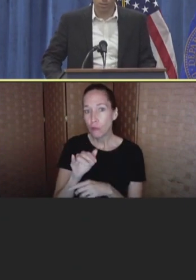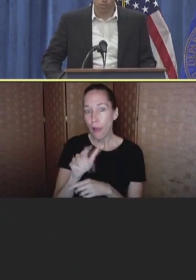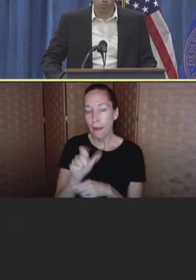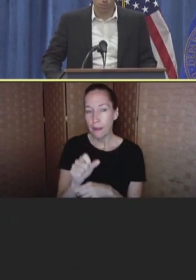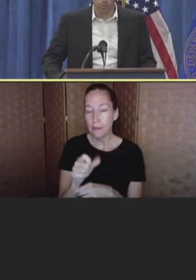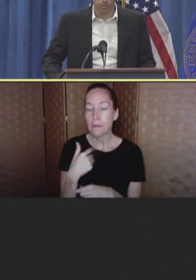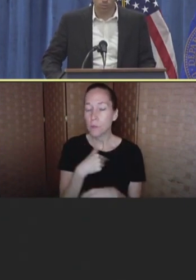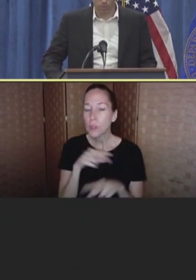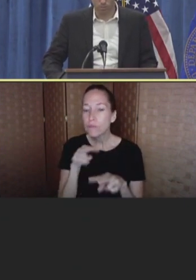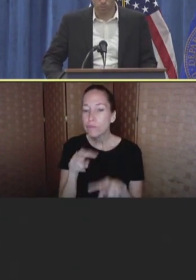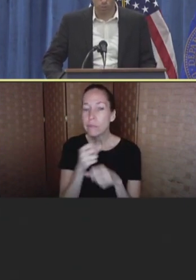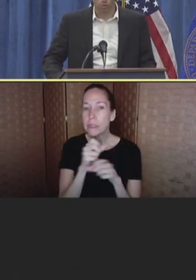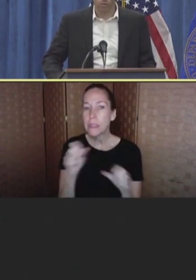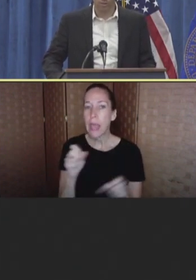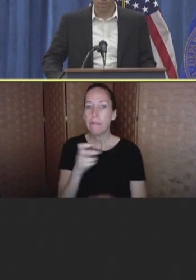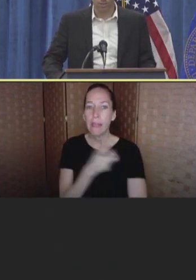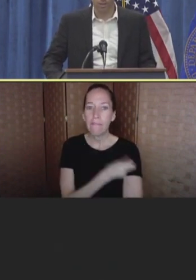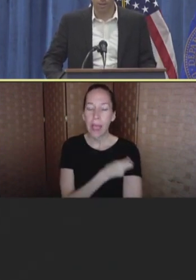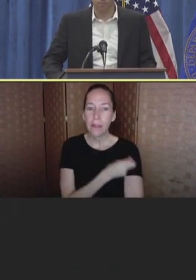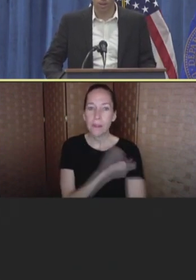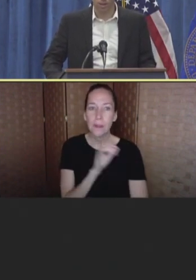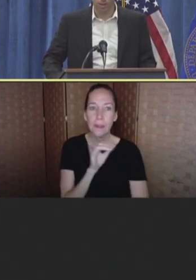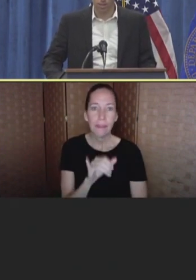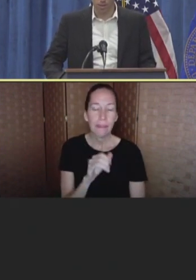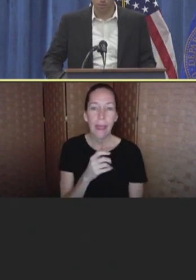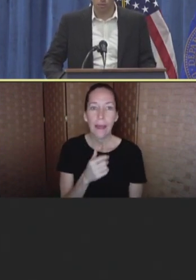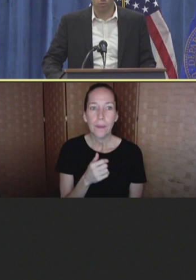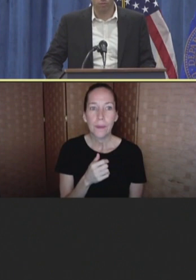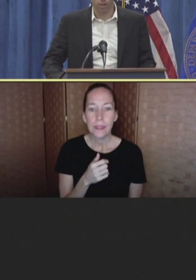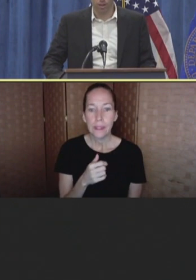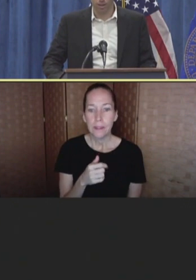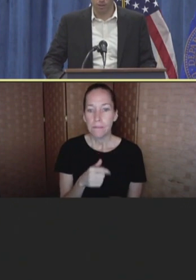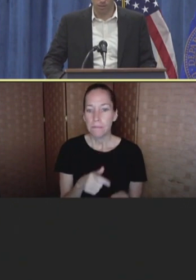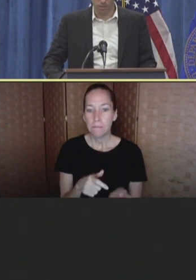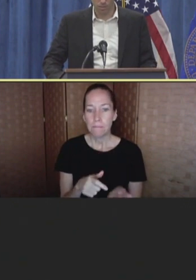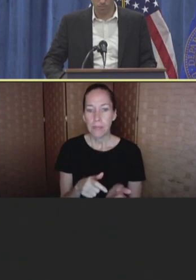also was mandatory test of the safety of the vaccine.